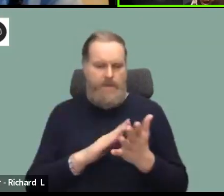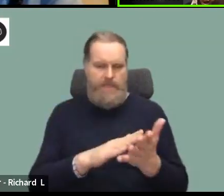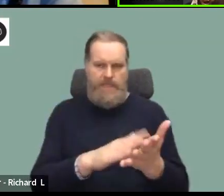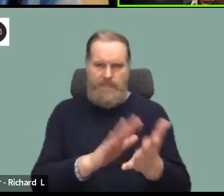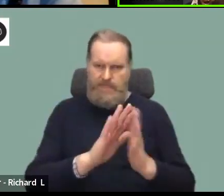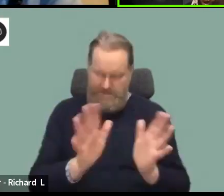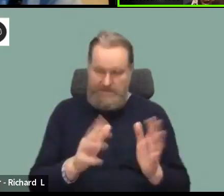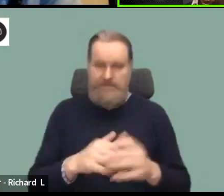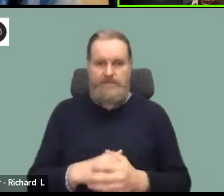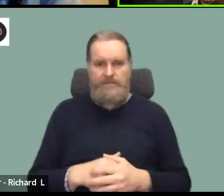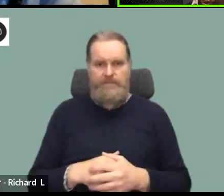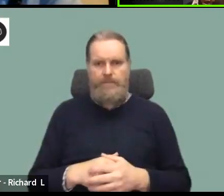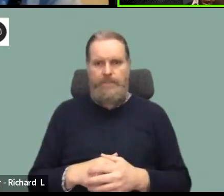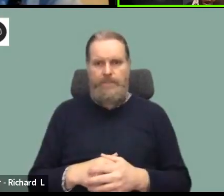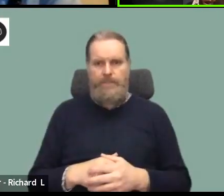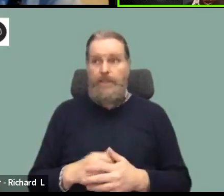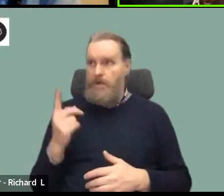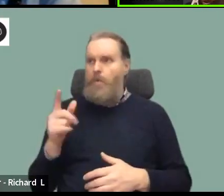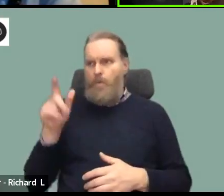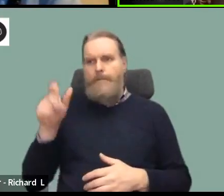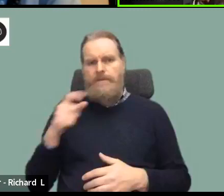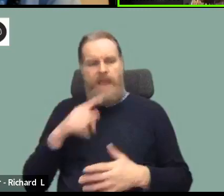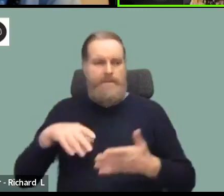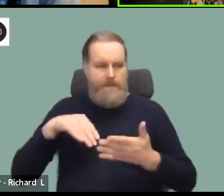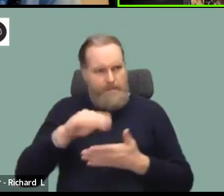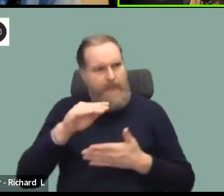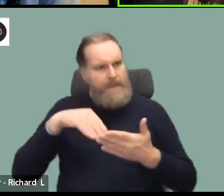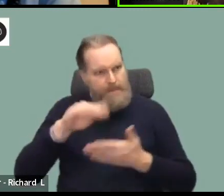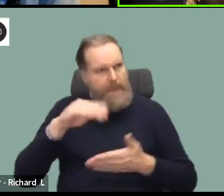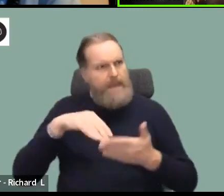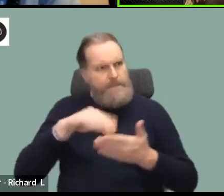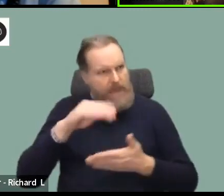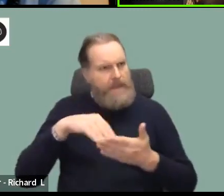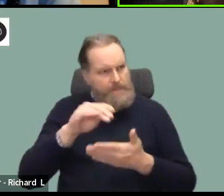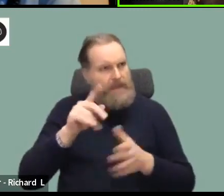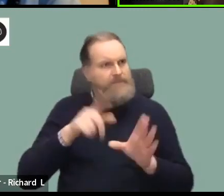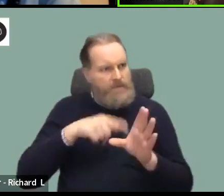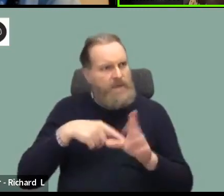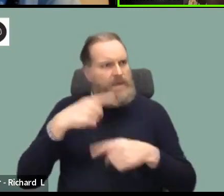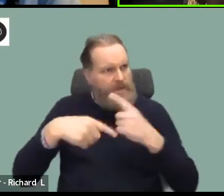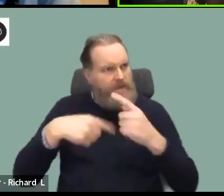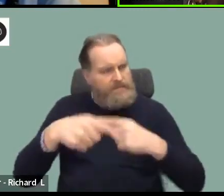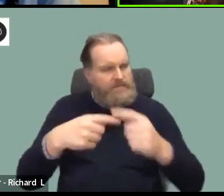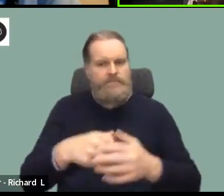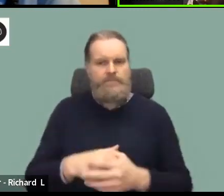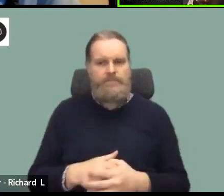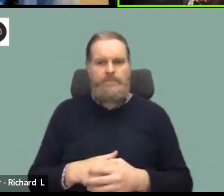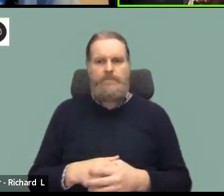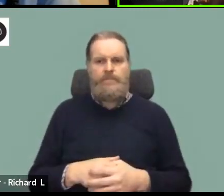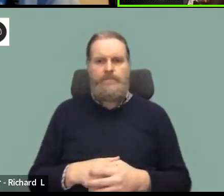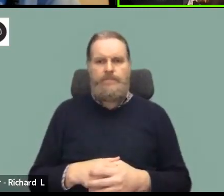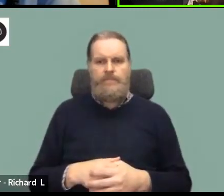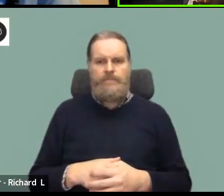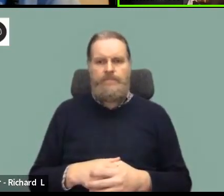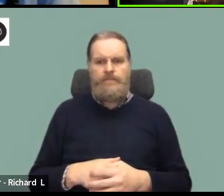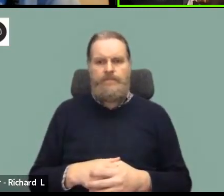Okay, and all Okay. And also, and Okay, and also. Paul all Carruthers asks why why all Carruthers asks why wasn't the money that we spent on the